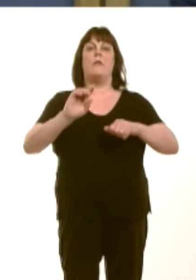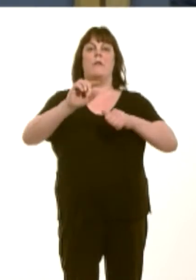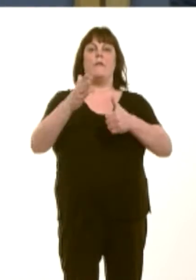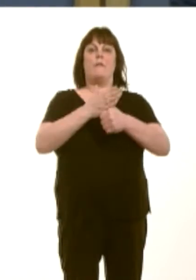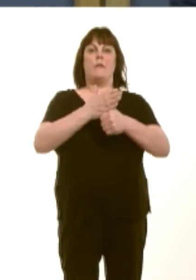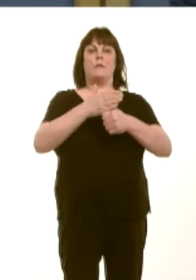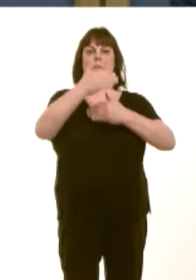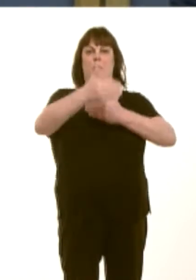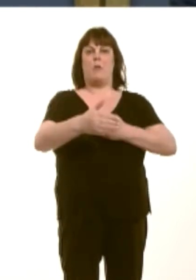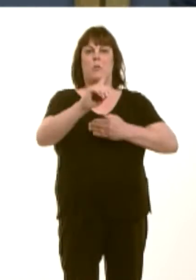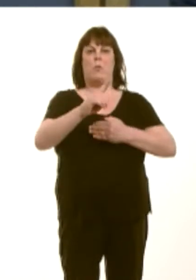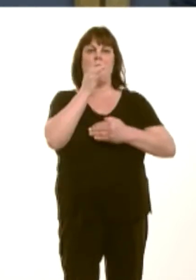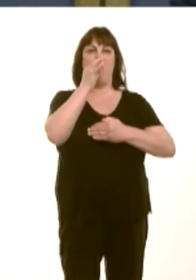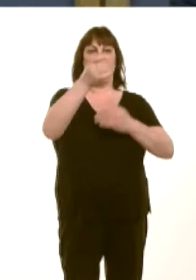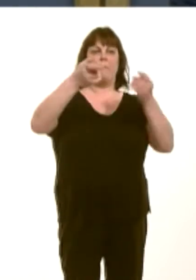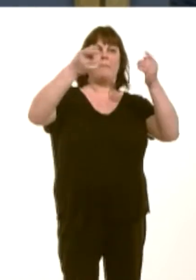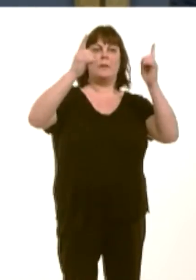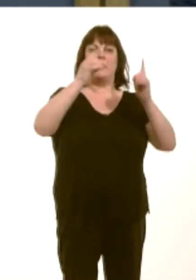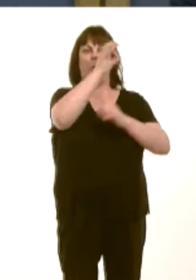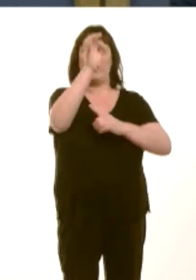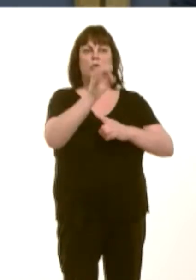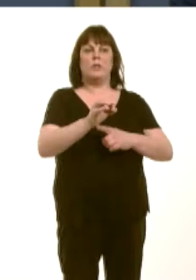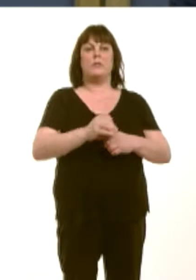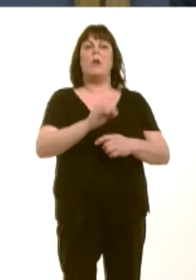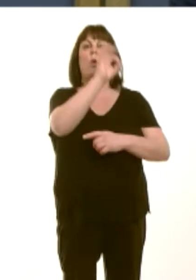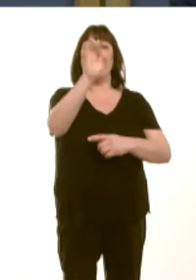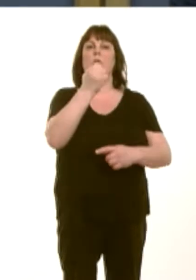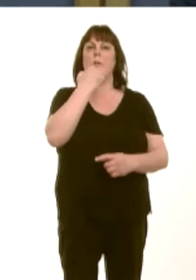Minister, and question 1 is William Powell. William Powell: 1.